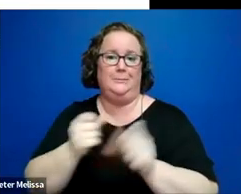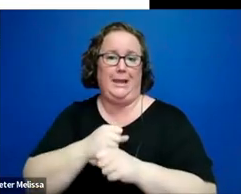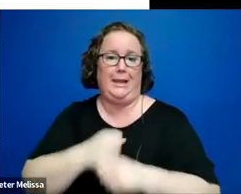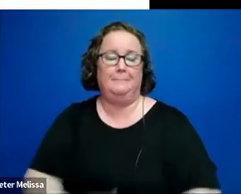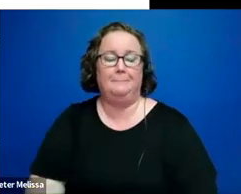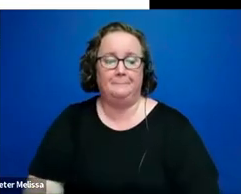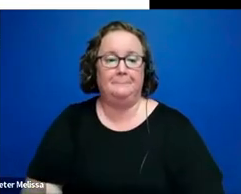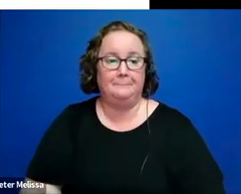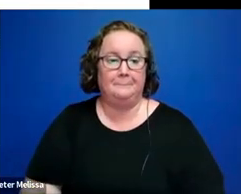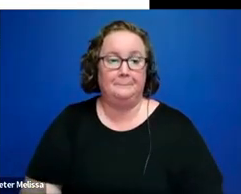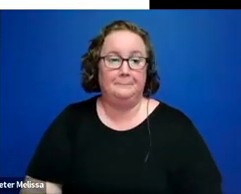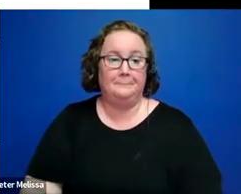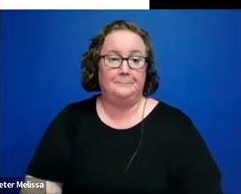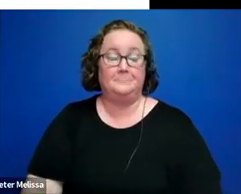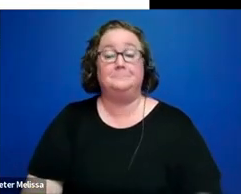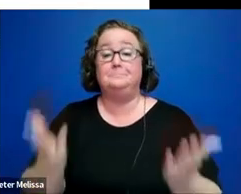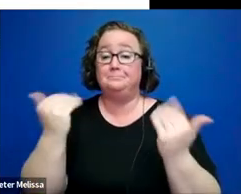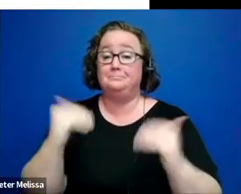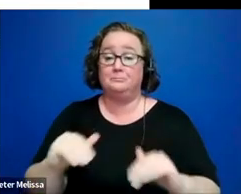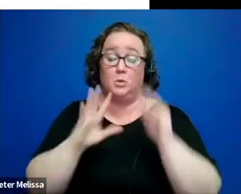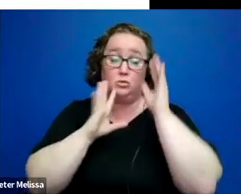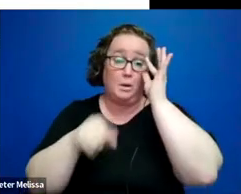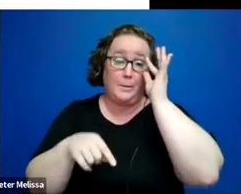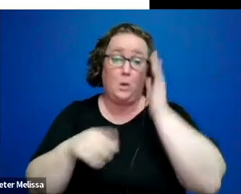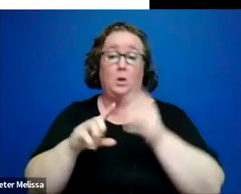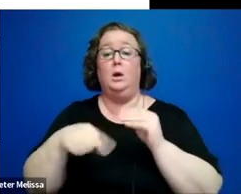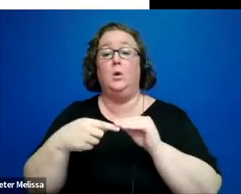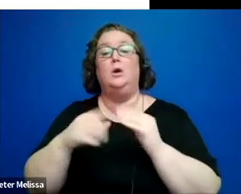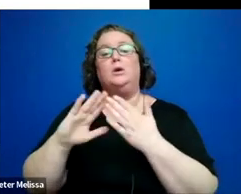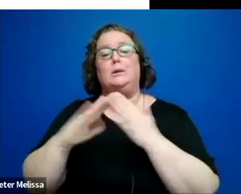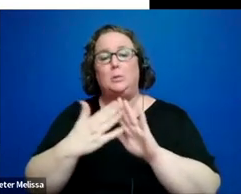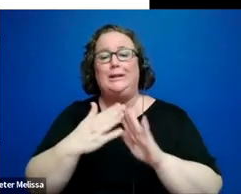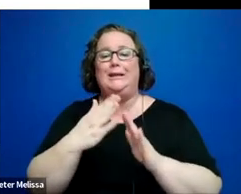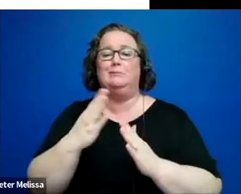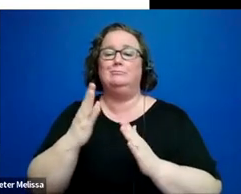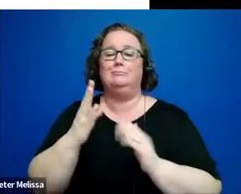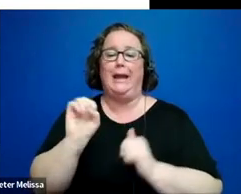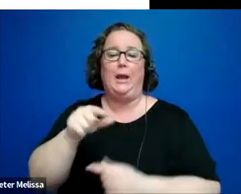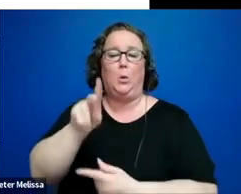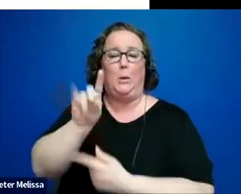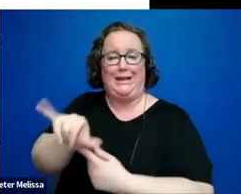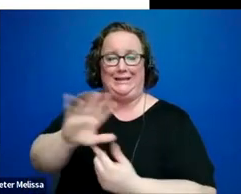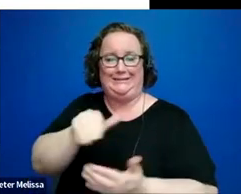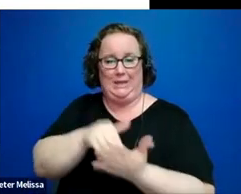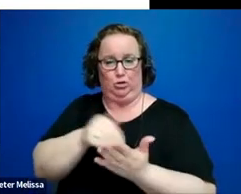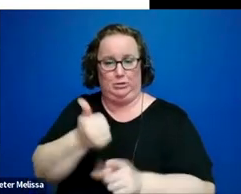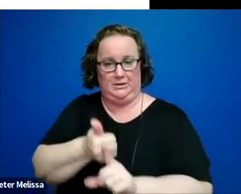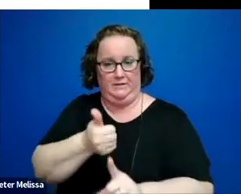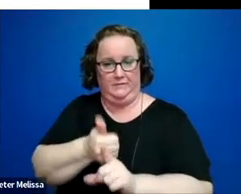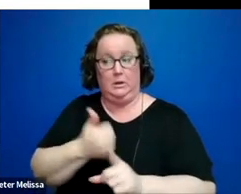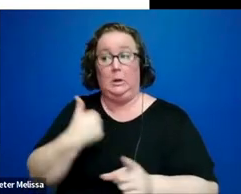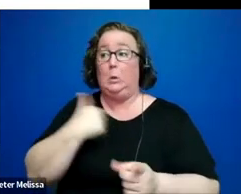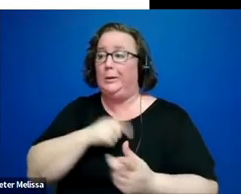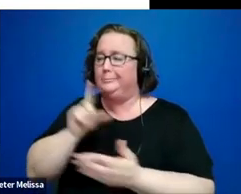So I want to speak a little bit about the Community Living Equity Center. Our center examines barriers and access